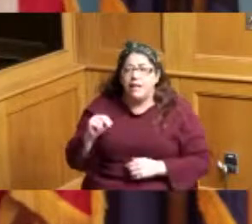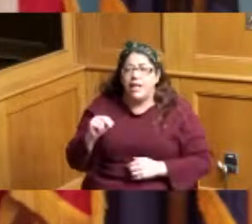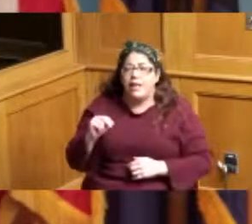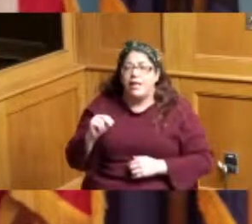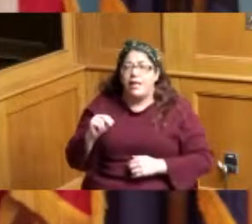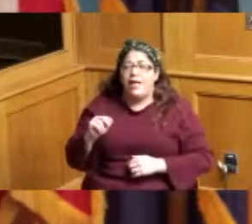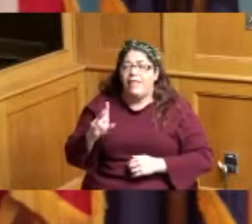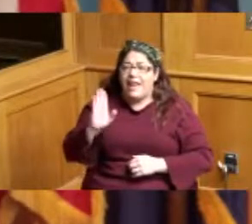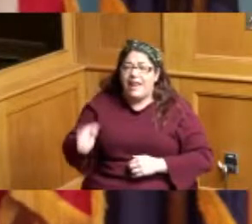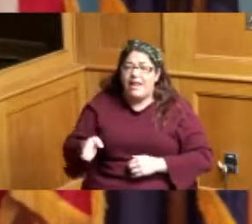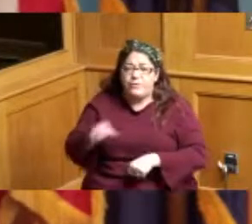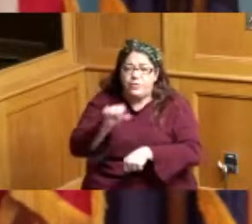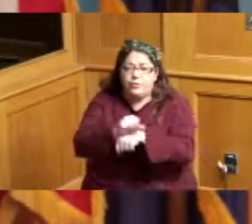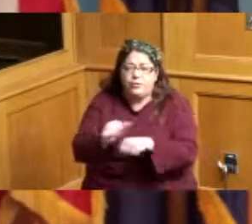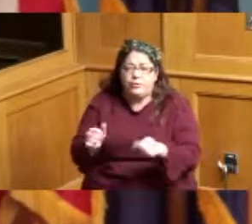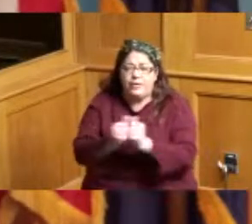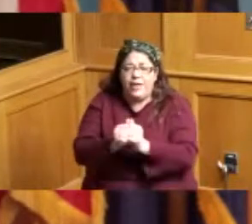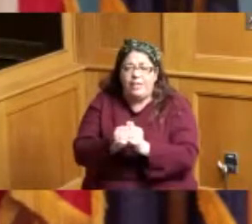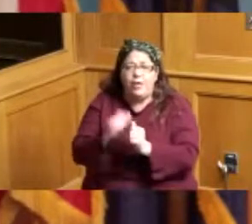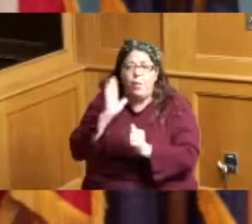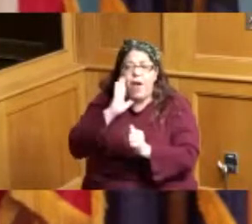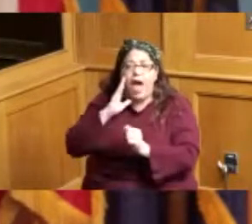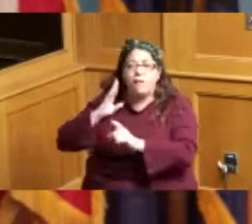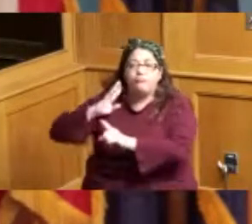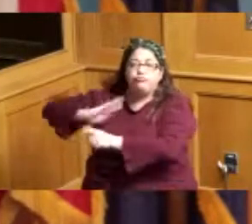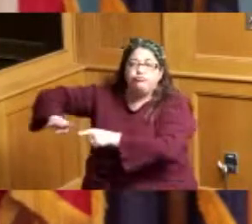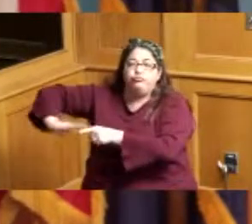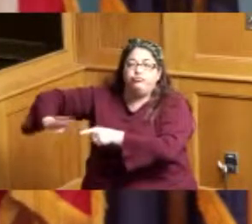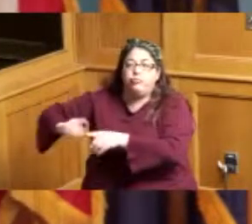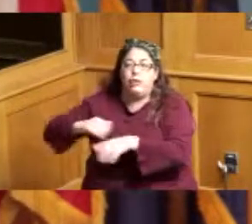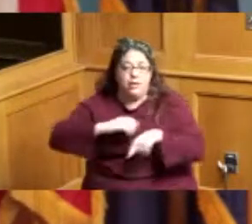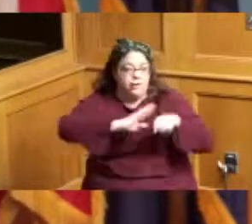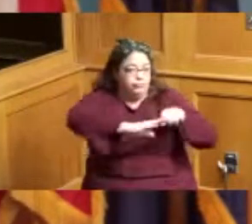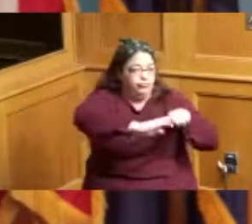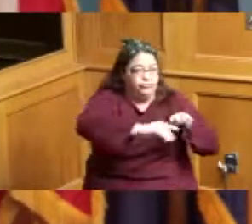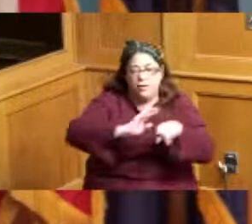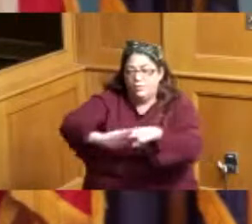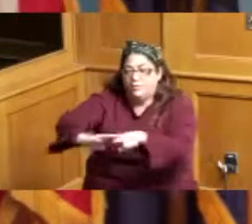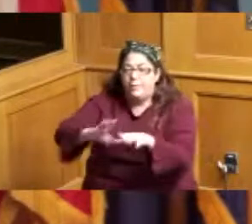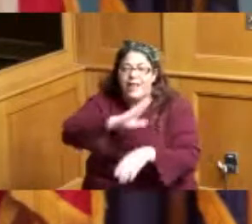worked together because we had silos and they came together and I was at the city and we had I think